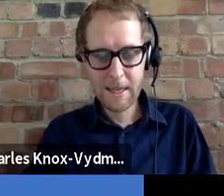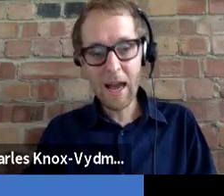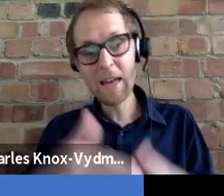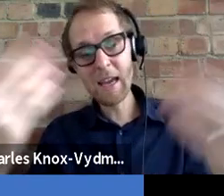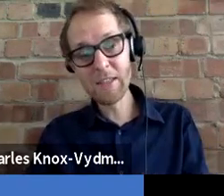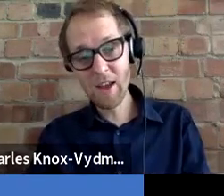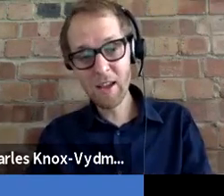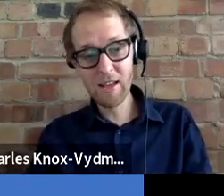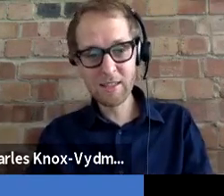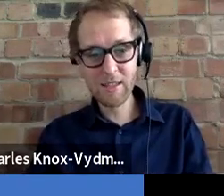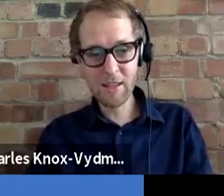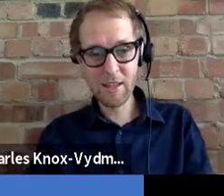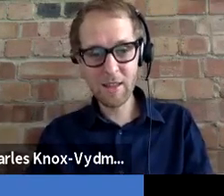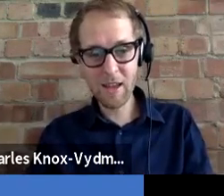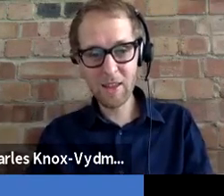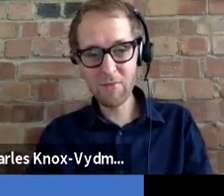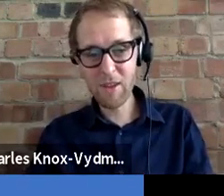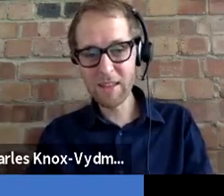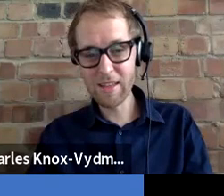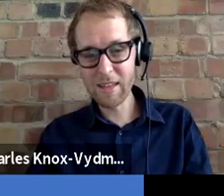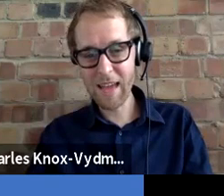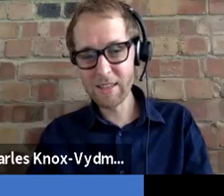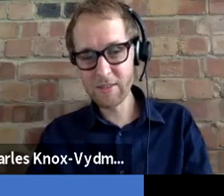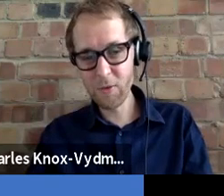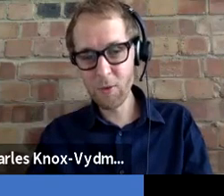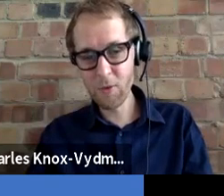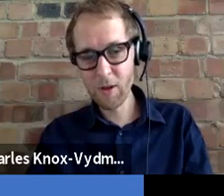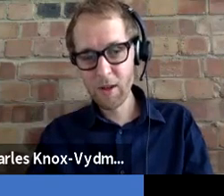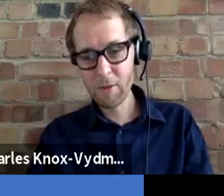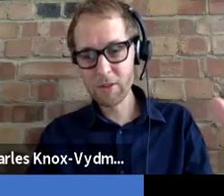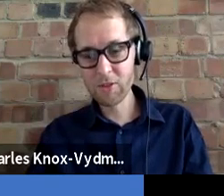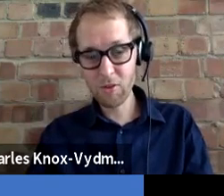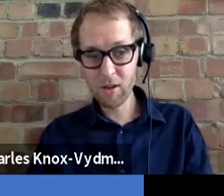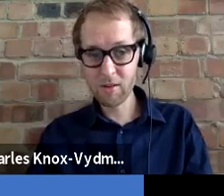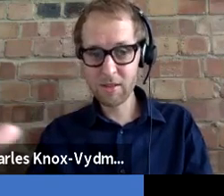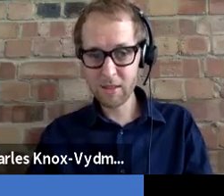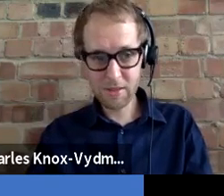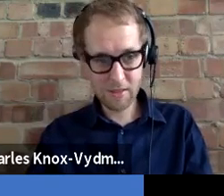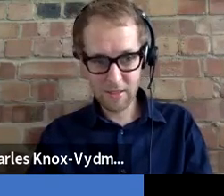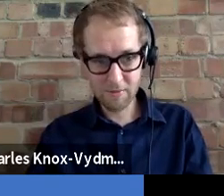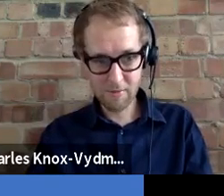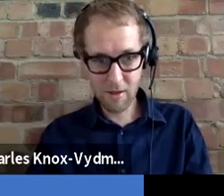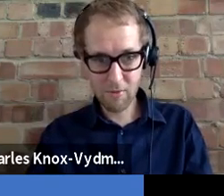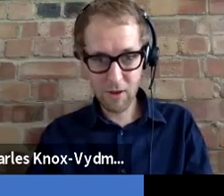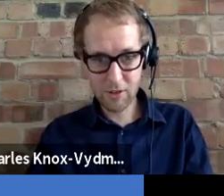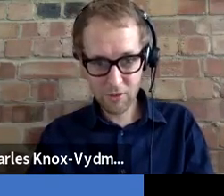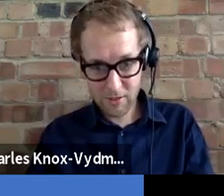And again, this highlights, I think really the case for building stronger disability registries